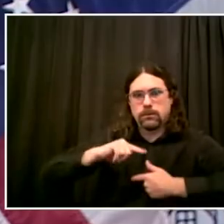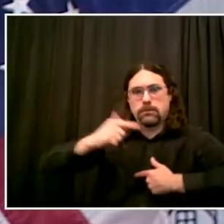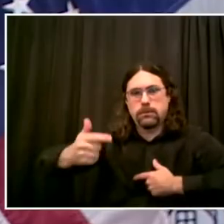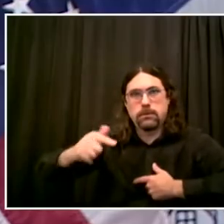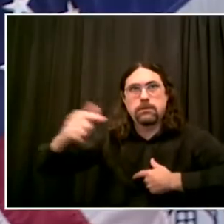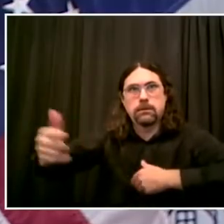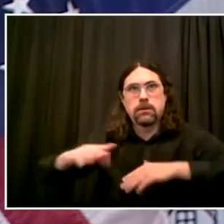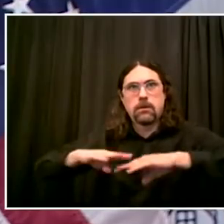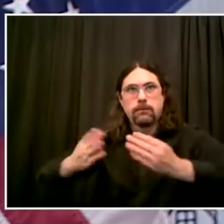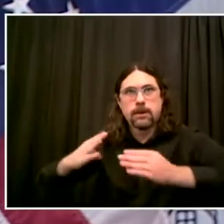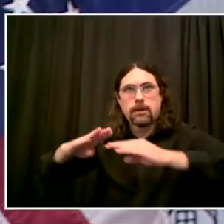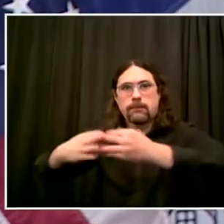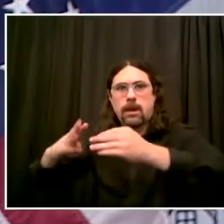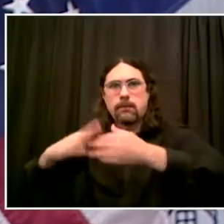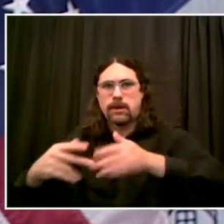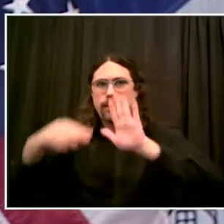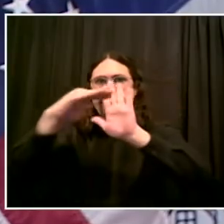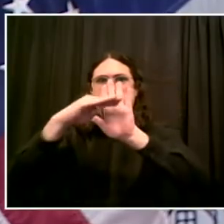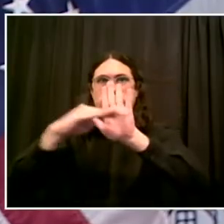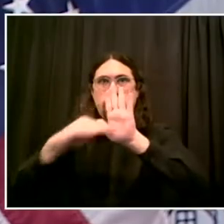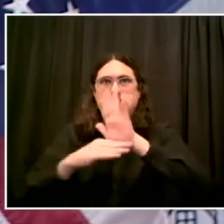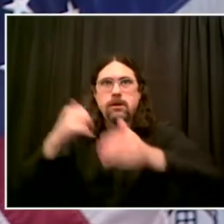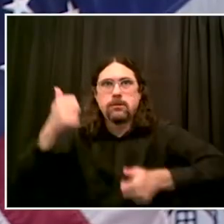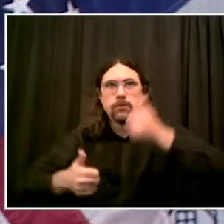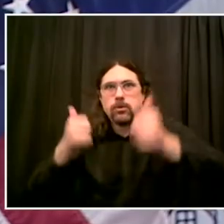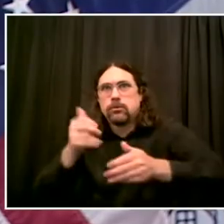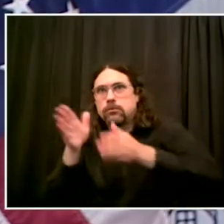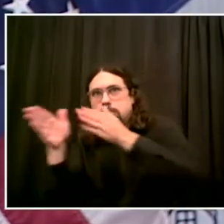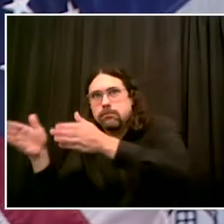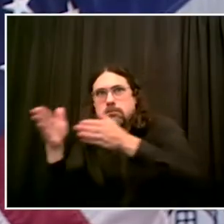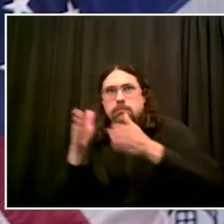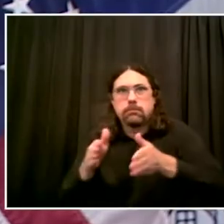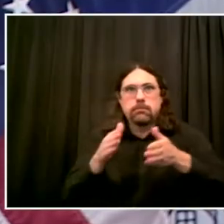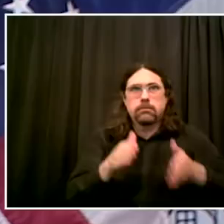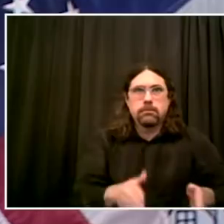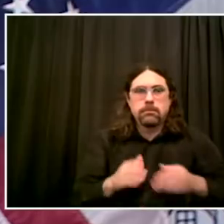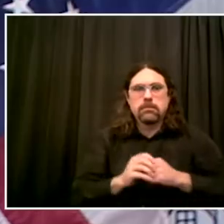THS BASED ON WHAT WE KNOW TODAY WILBEL GIN